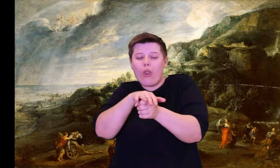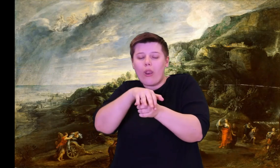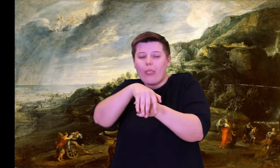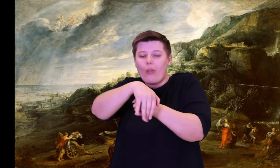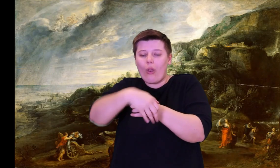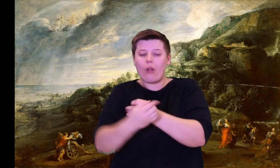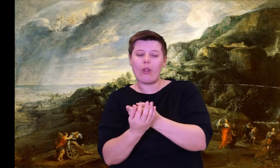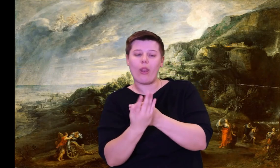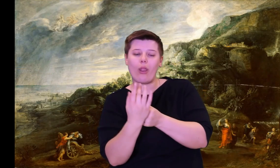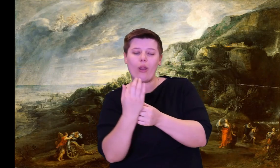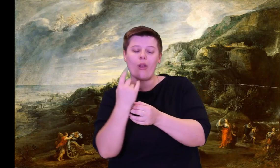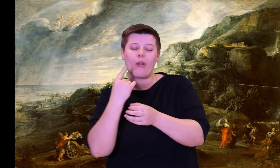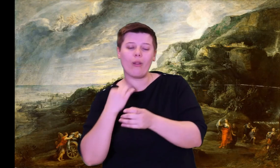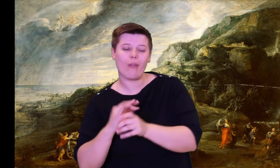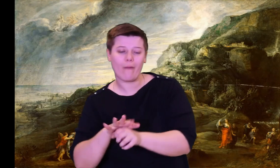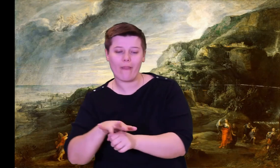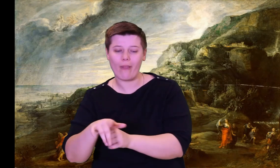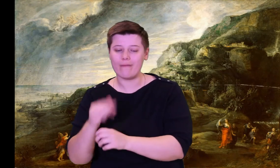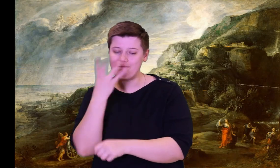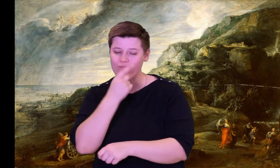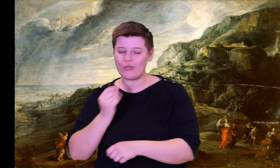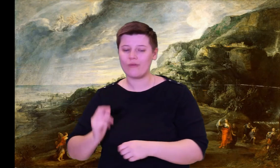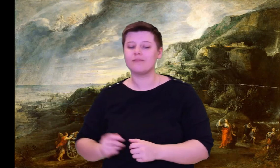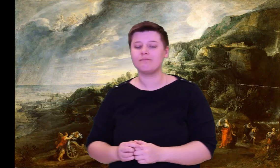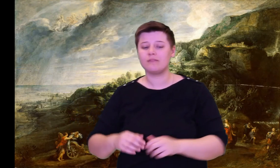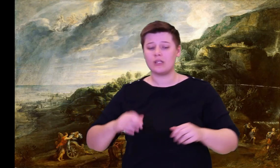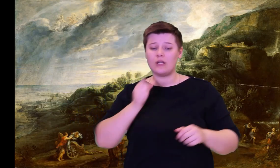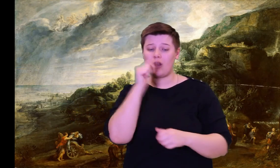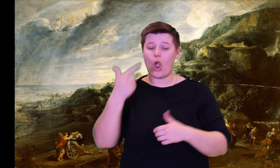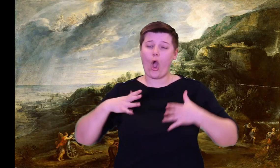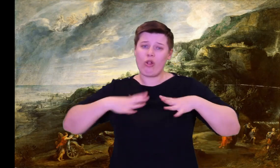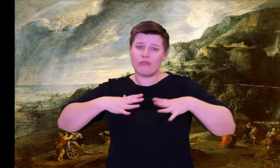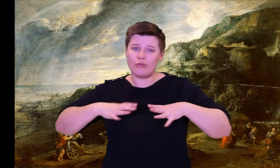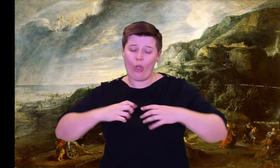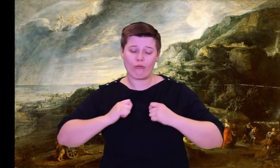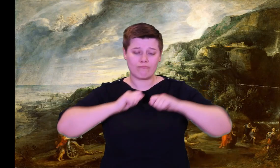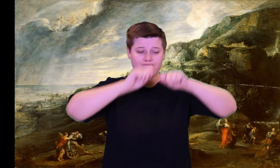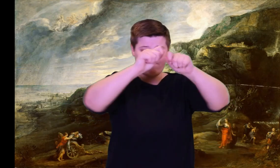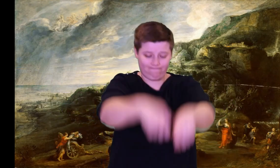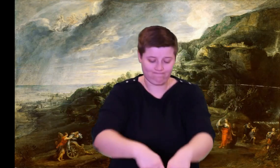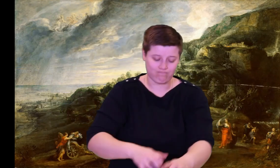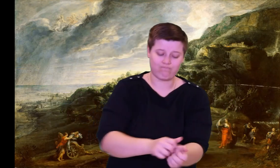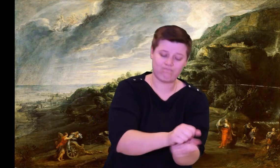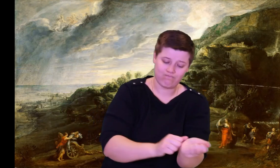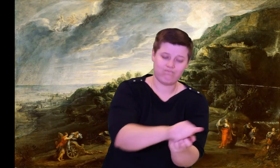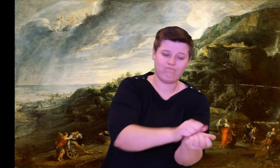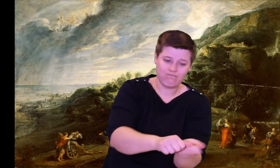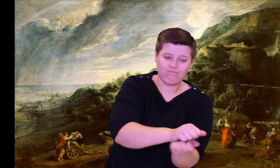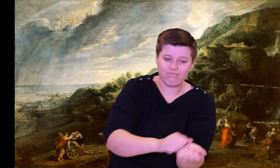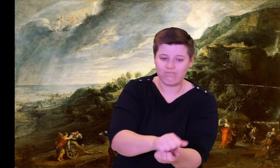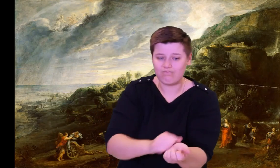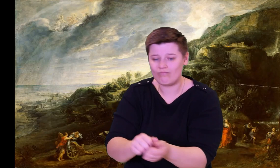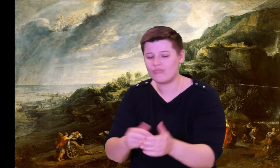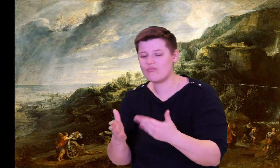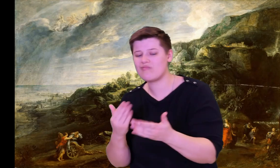There they freed the mules and drove them to the river to graze on honeyed grass beside the stream.